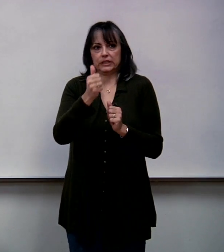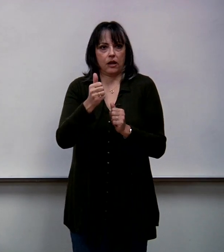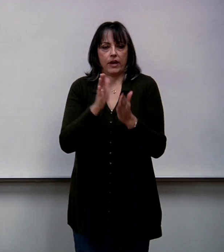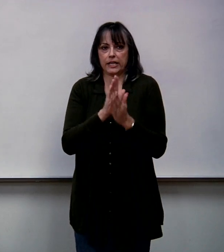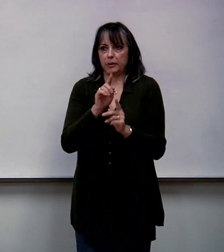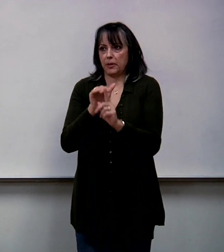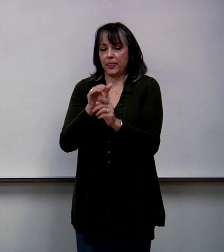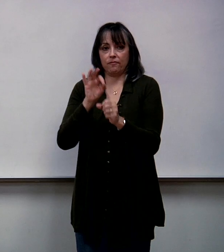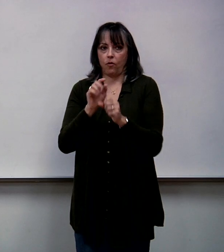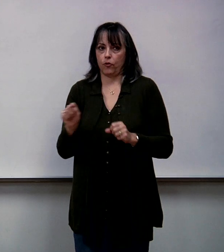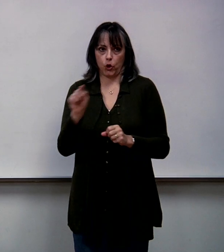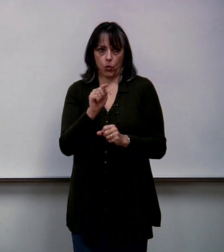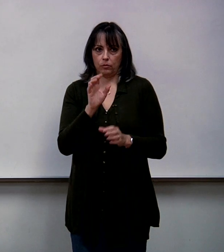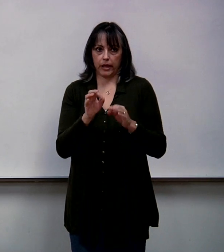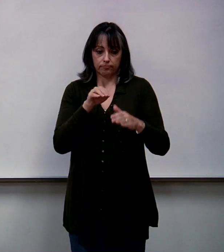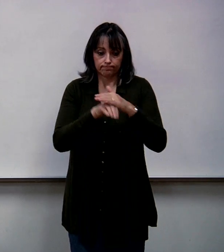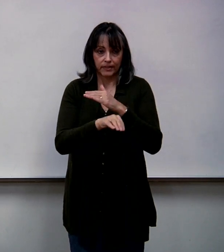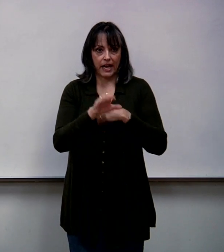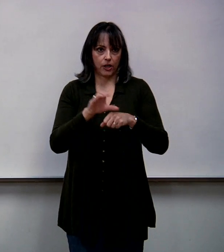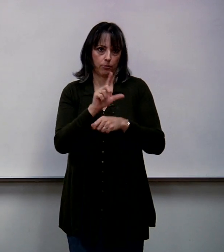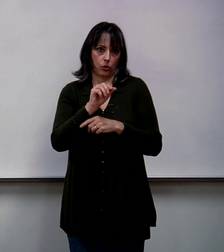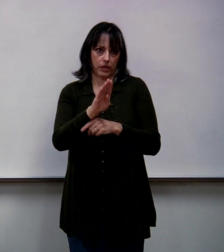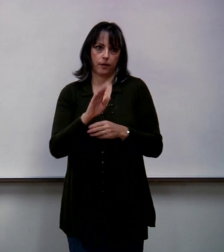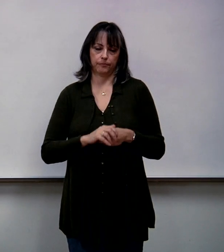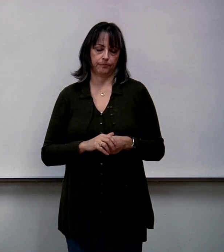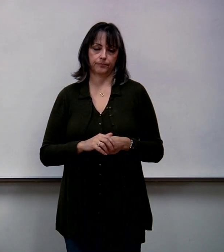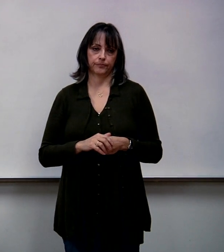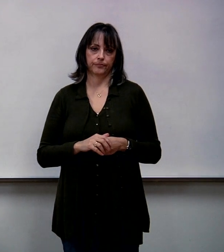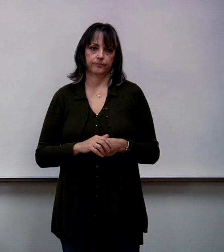by standing in a computer lab recruiting people.